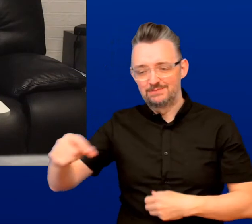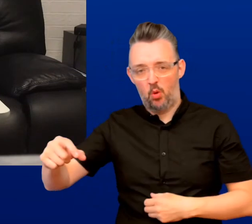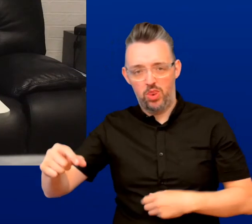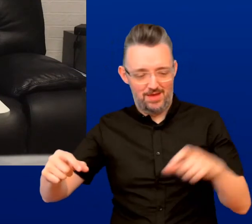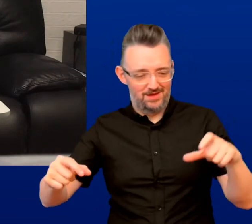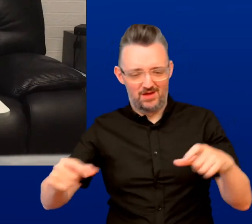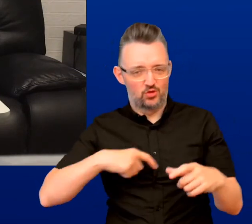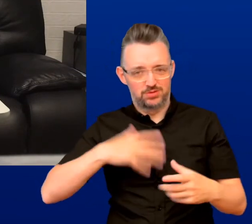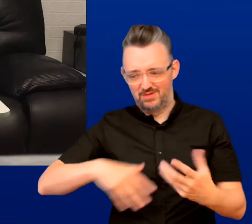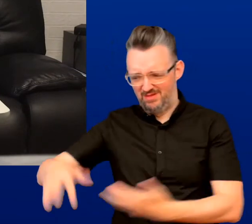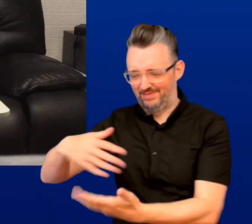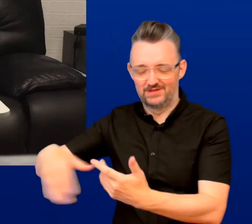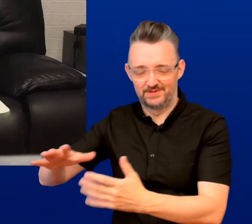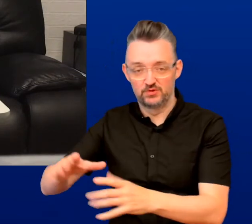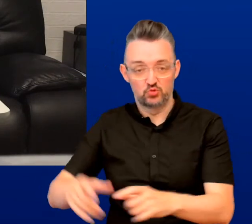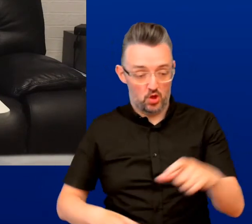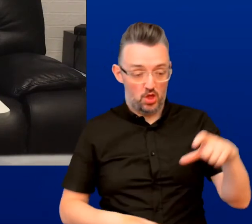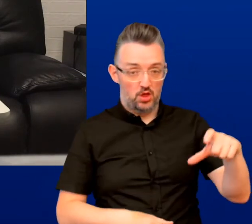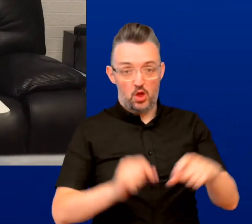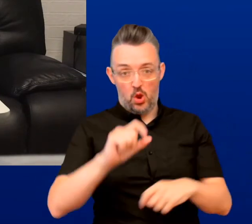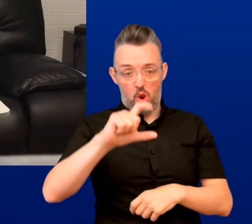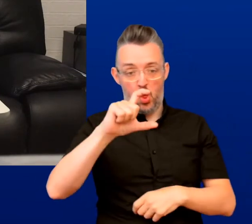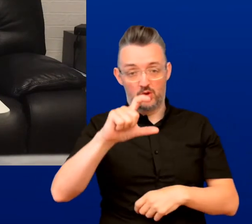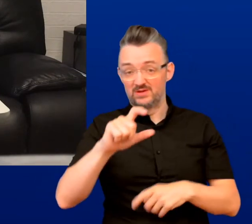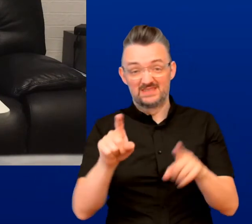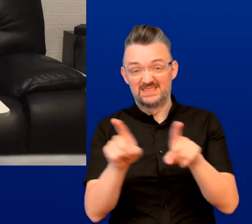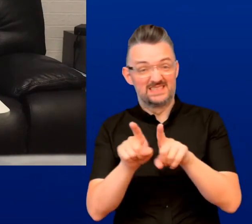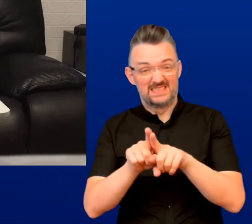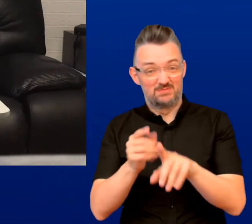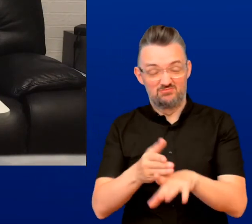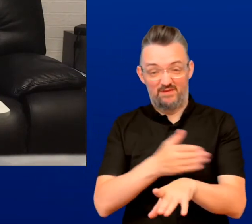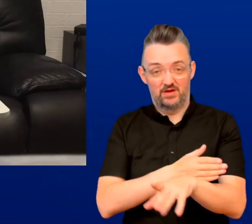the small bits which I've got. So, I've got the longer strips - same idea -